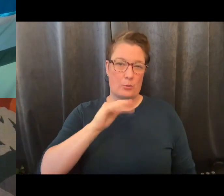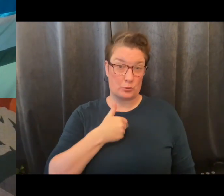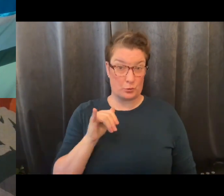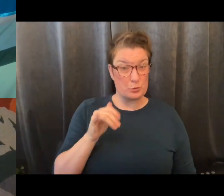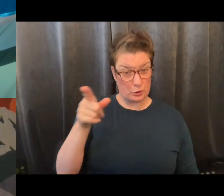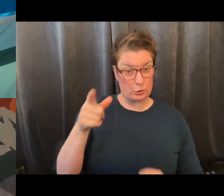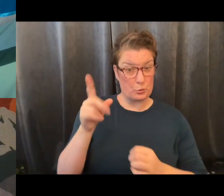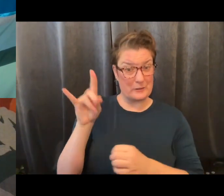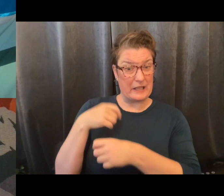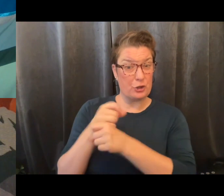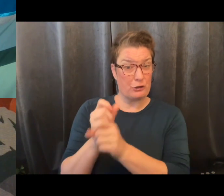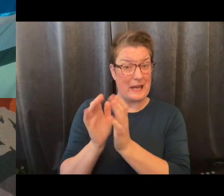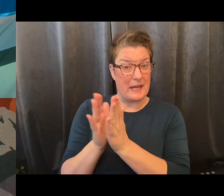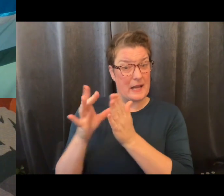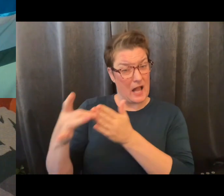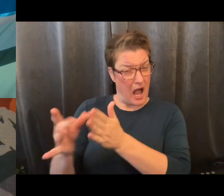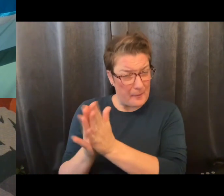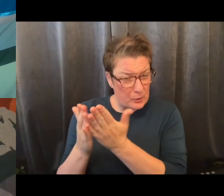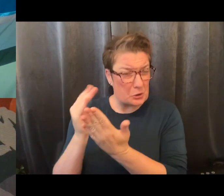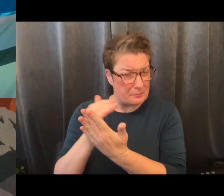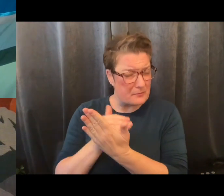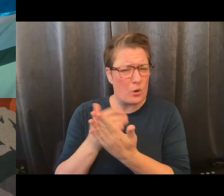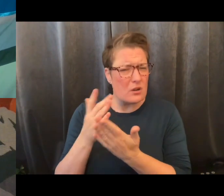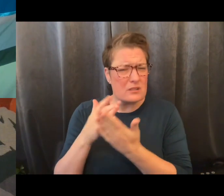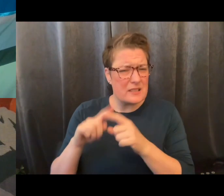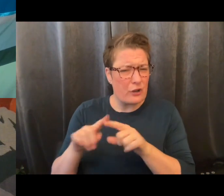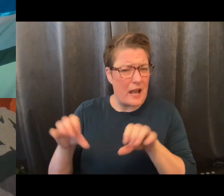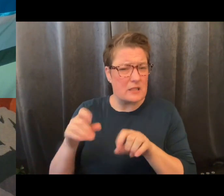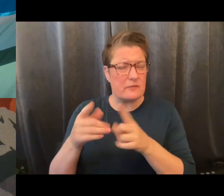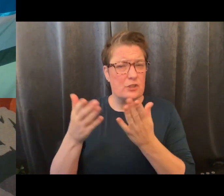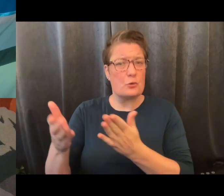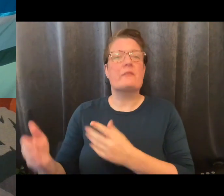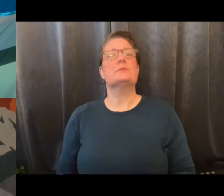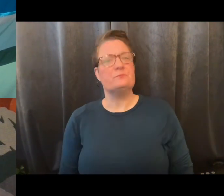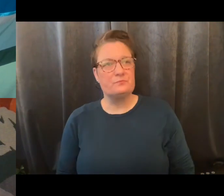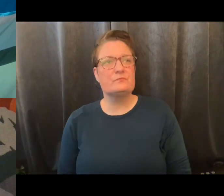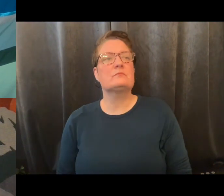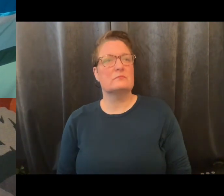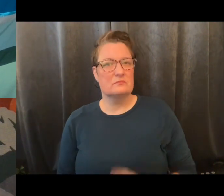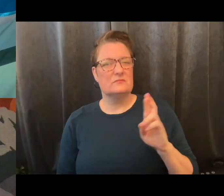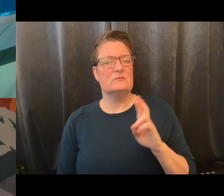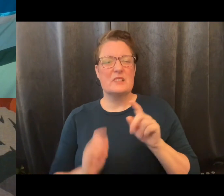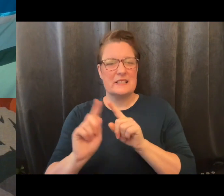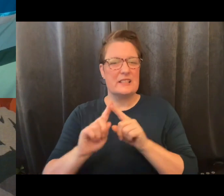Or you, you created some Elul activities that you offer. Rebekah: Yeah, there are just some activities to, I was in